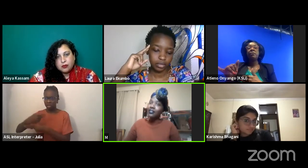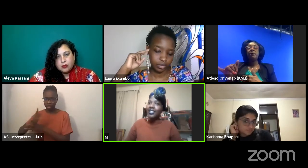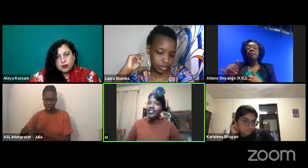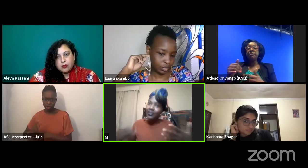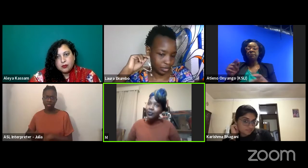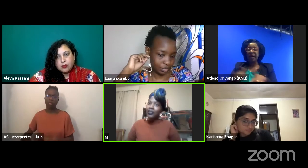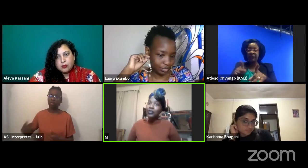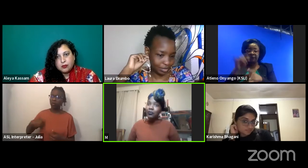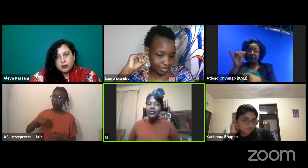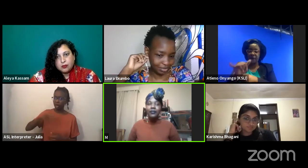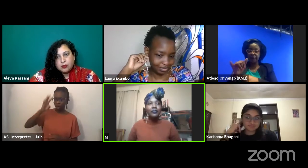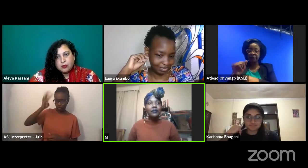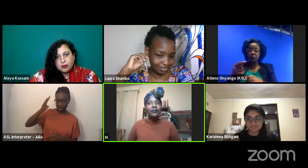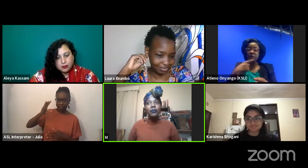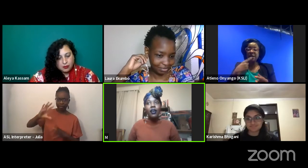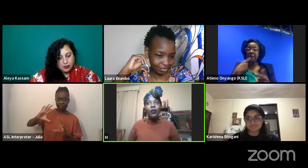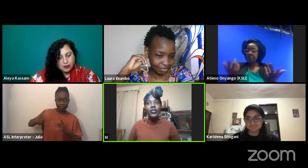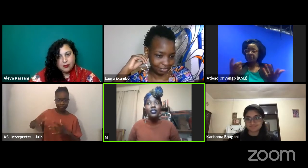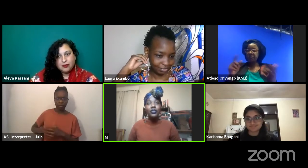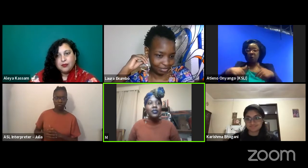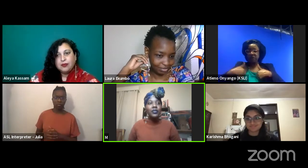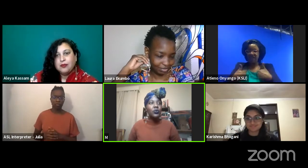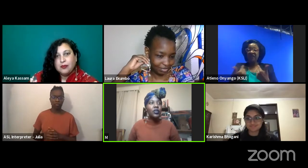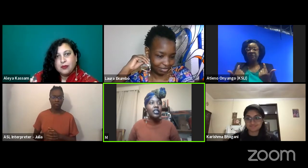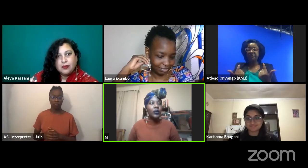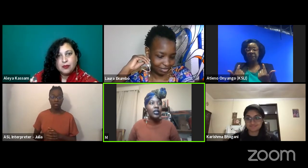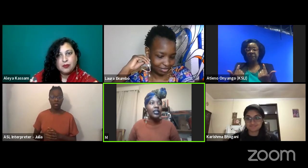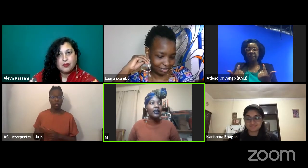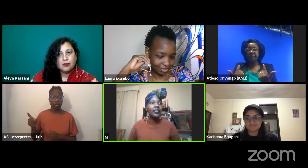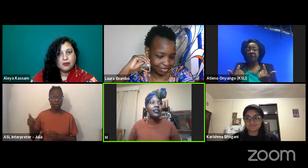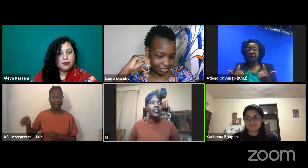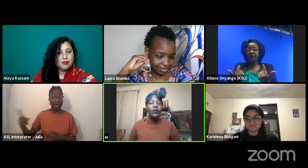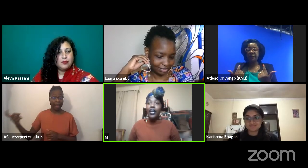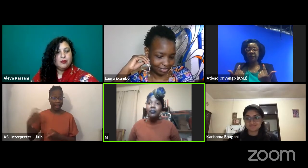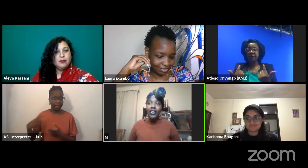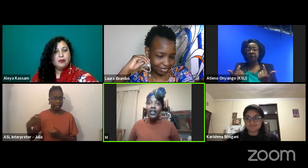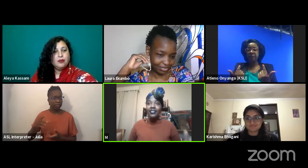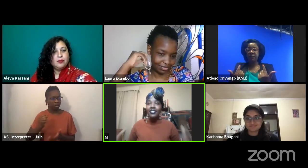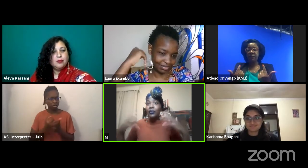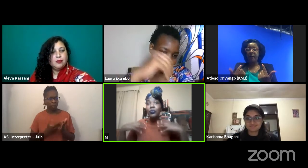"Guys where's our script where is the script." And so we were like, okay, we're kind of behind.